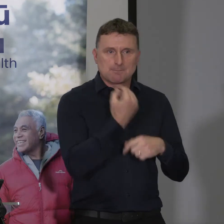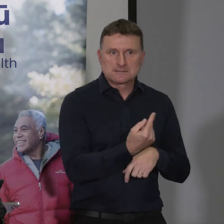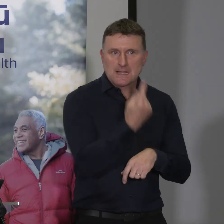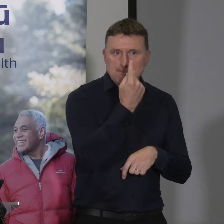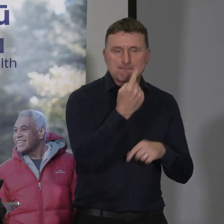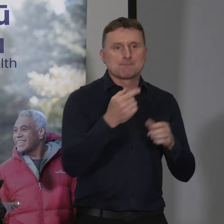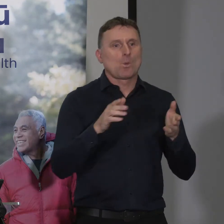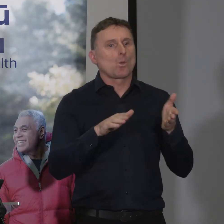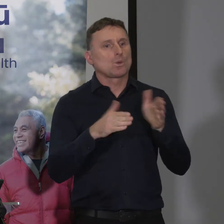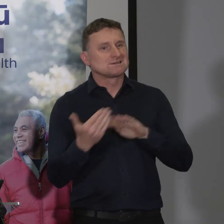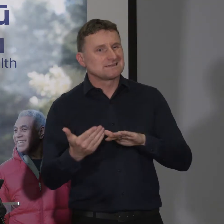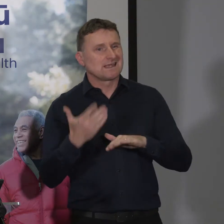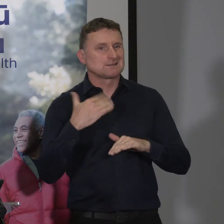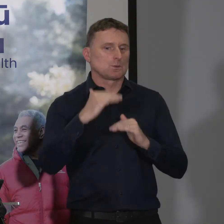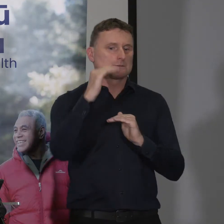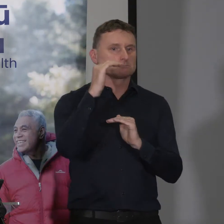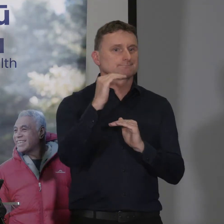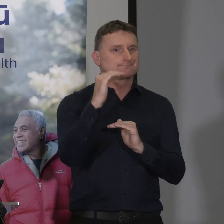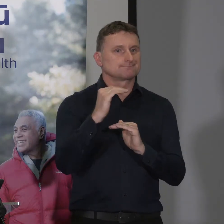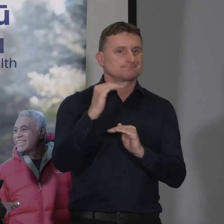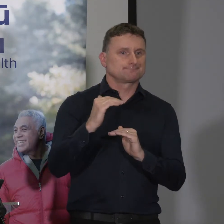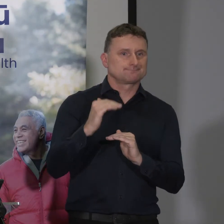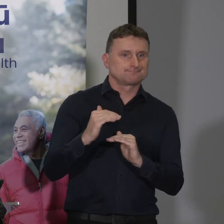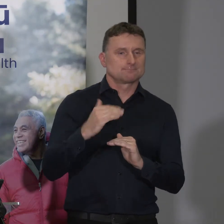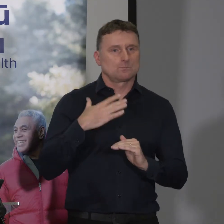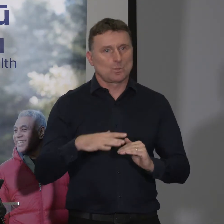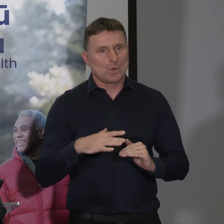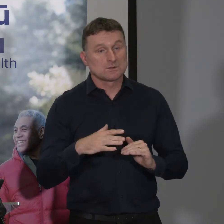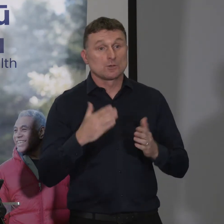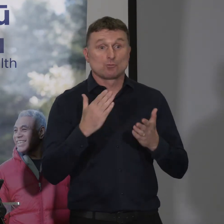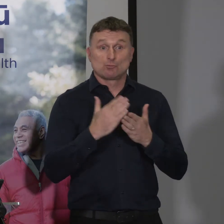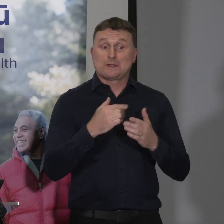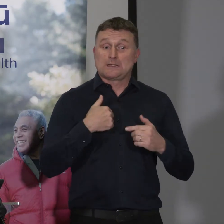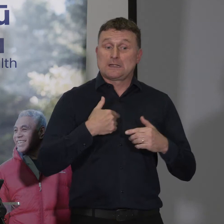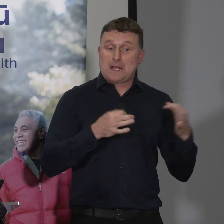extension hospitalisations and deaths as low as possible. We